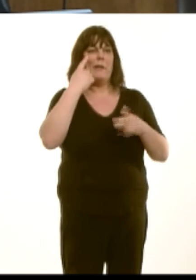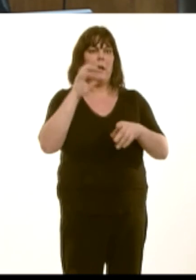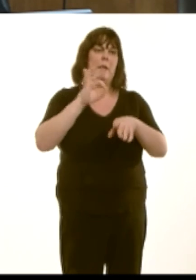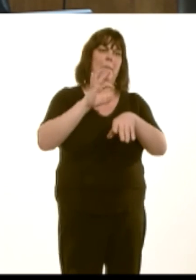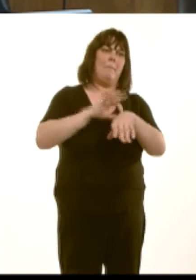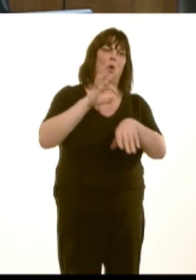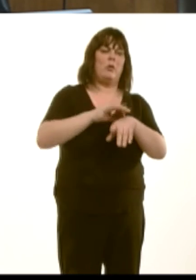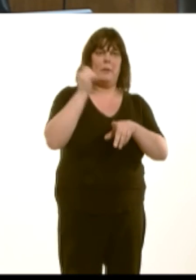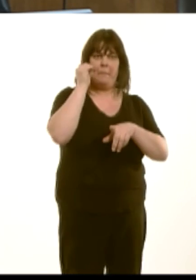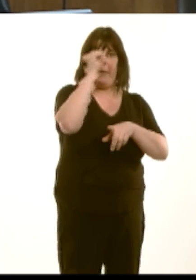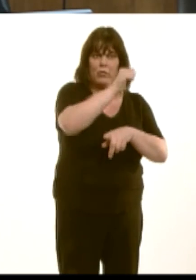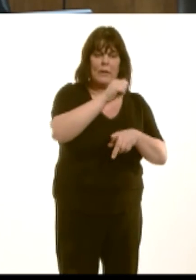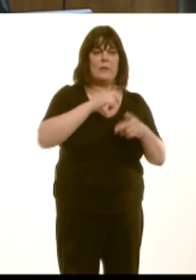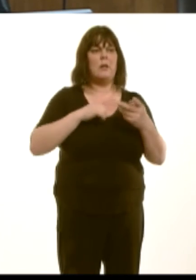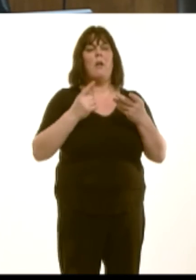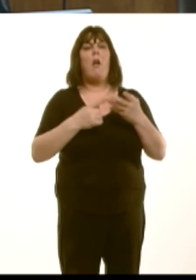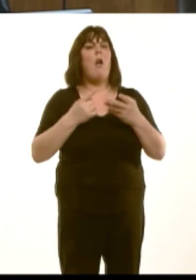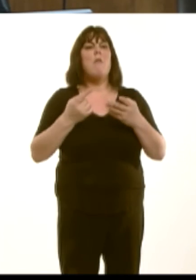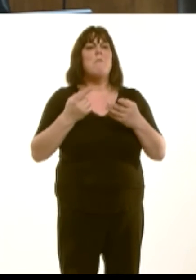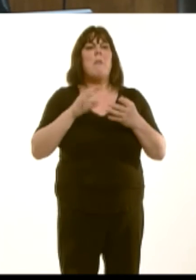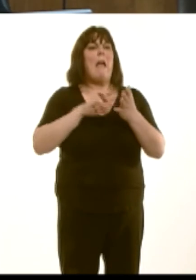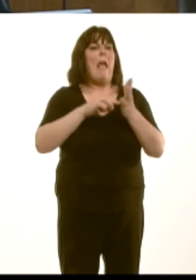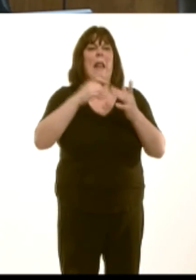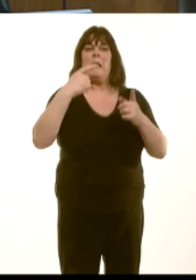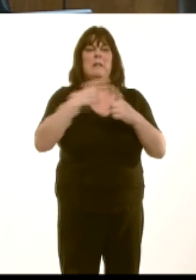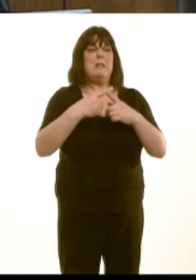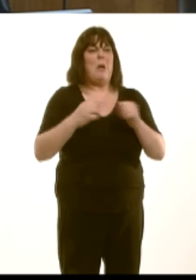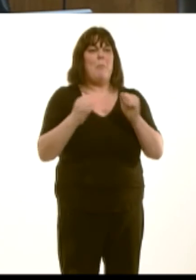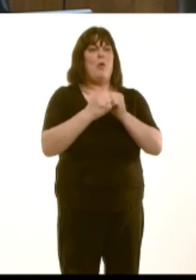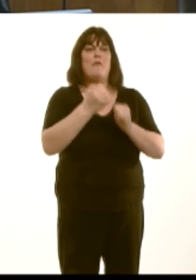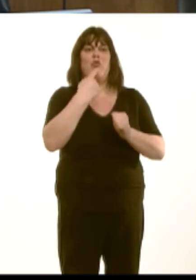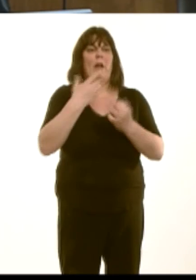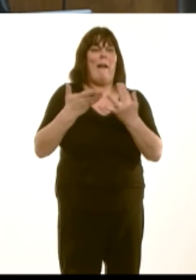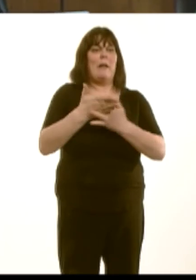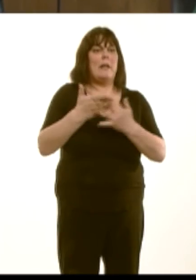availability of drugs that are approved by the National Institute for Health and Care Excellenceóthese are all things that we can be proud of in Wales.